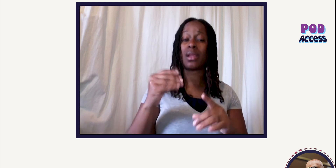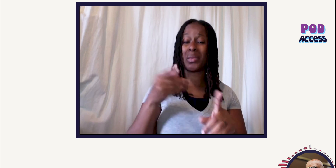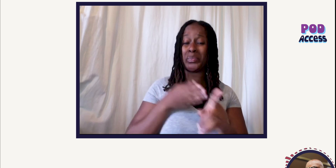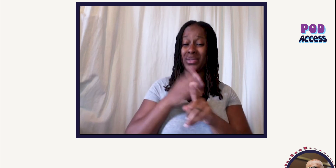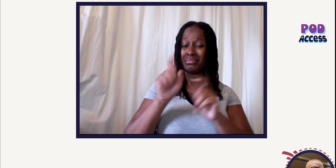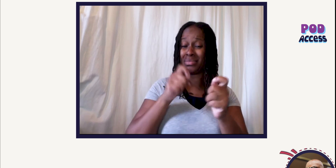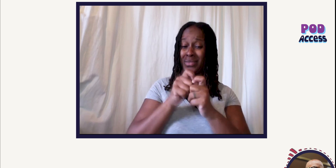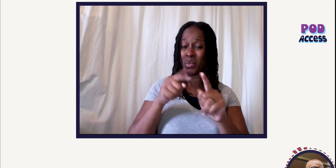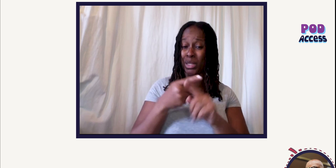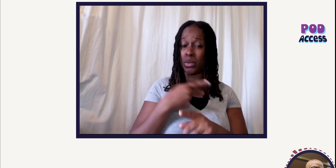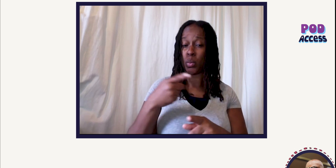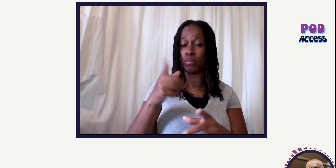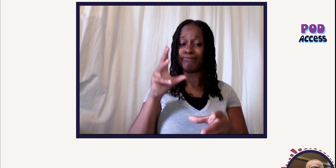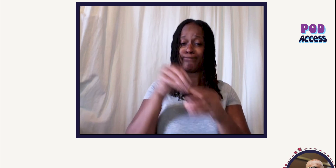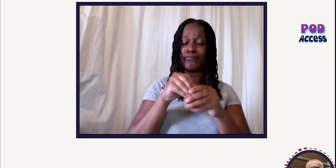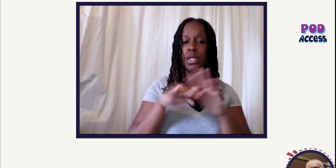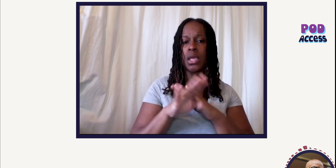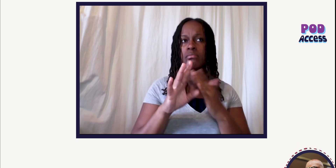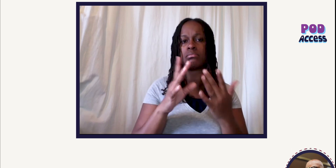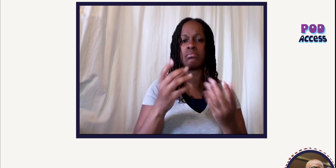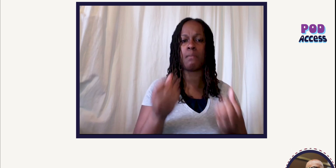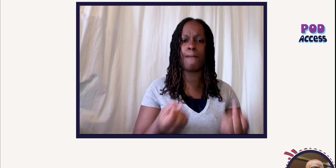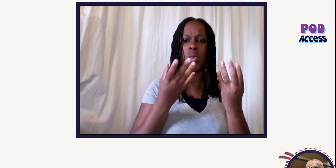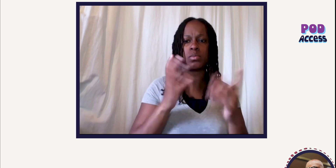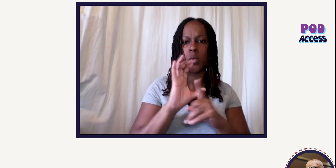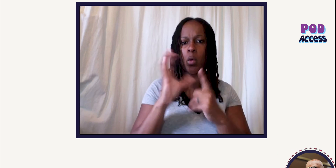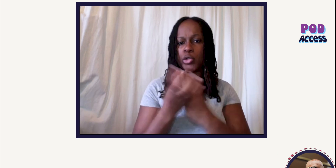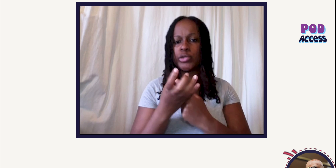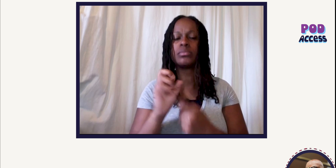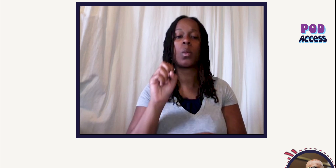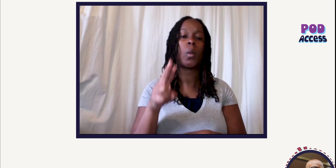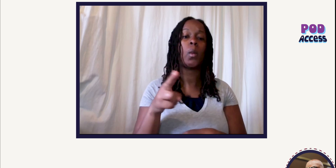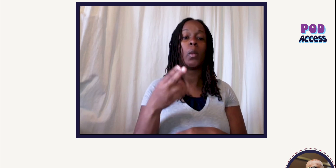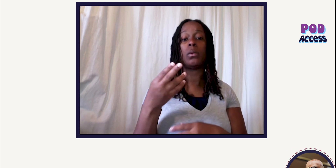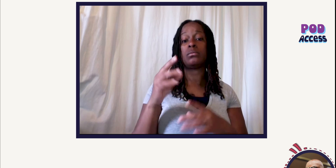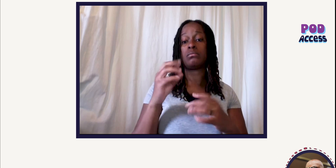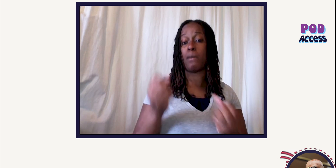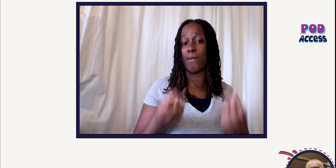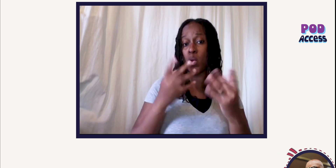And particularly when you get into multiculturalism or multi-ethnic communities, isolationism and disability